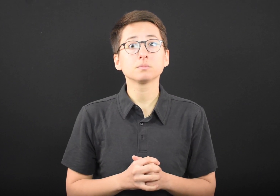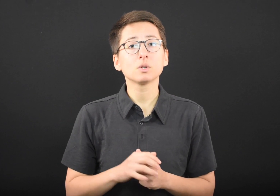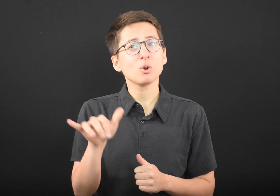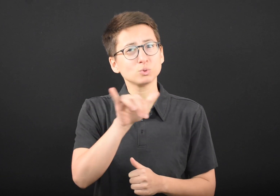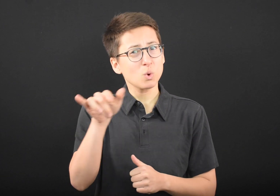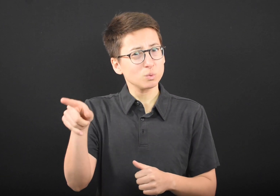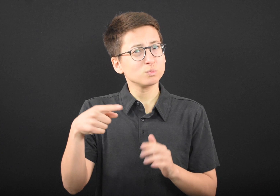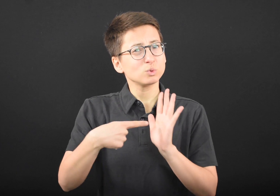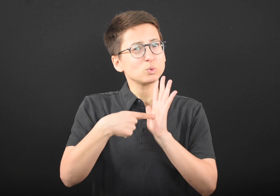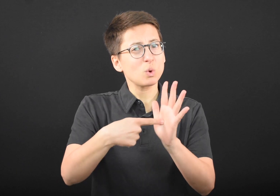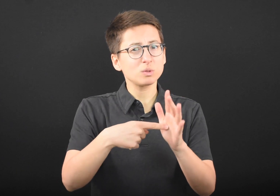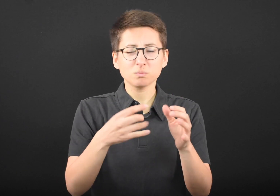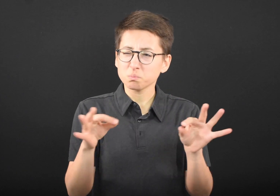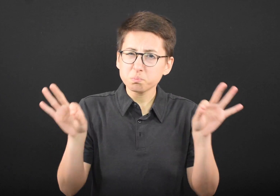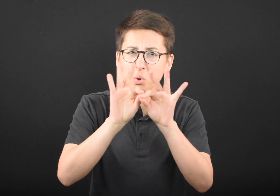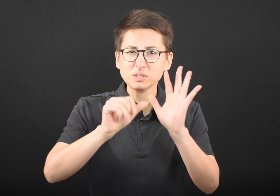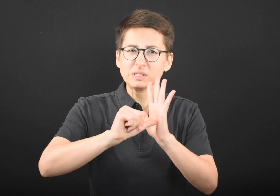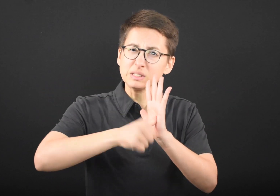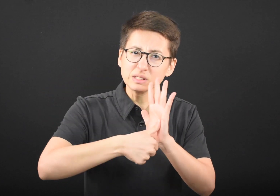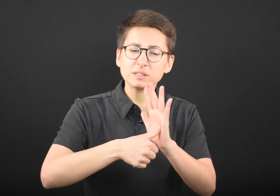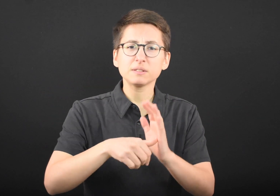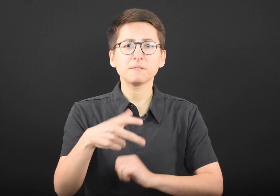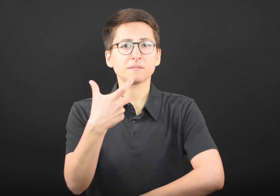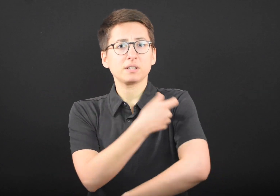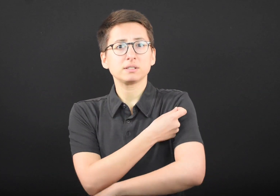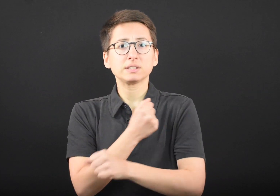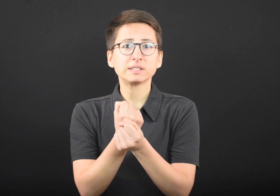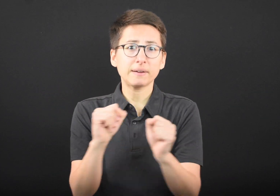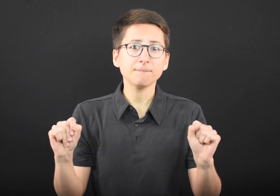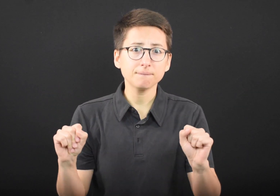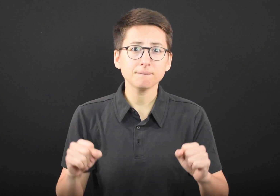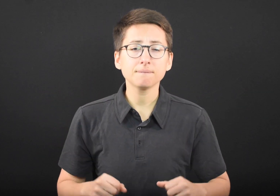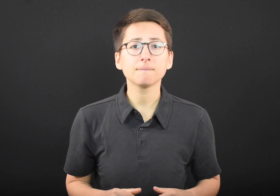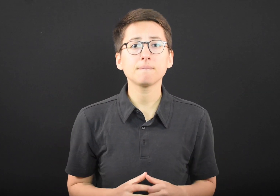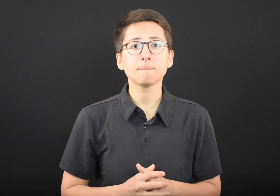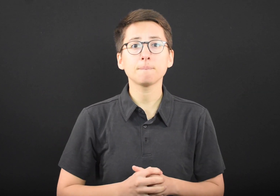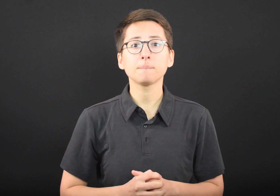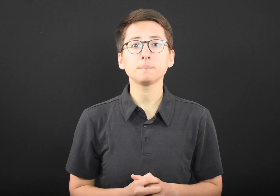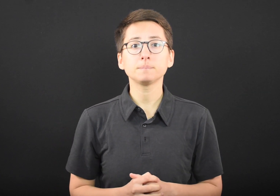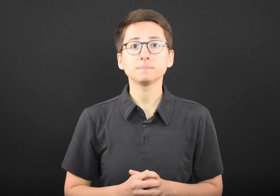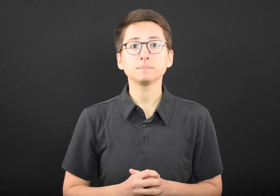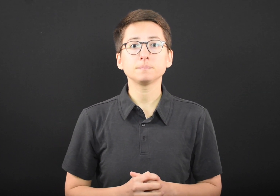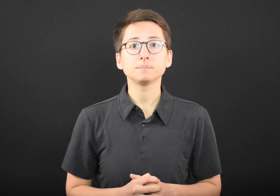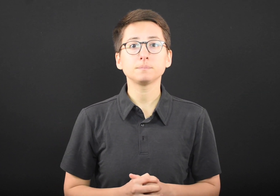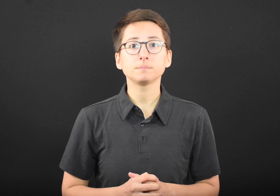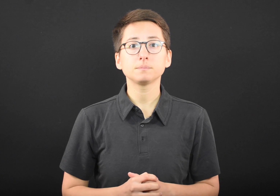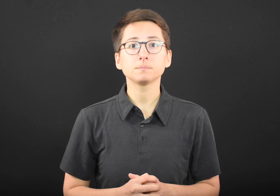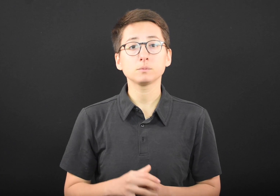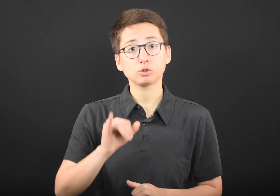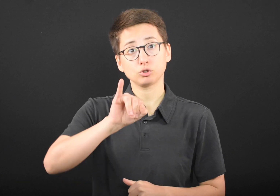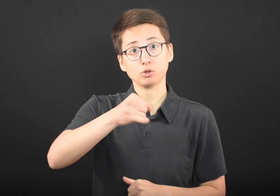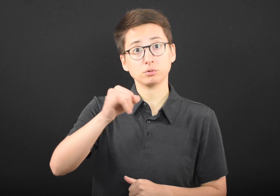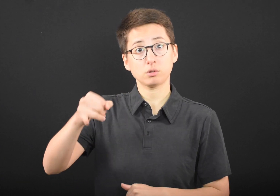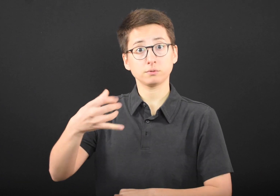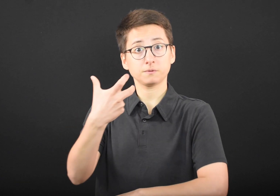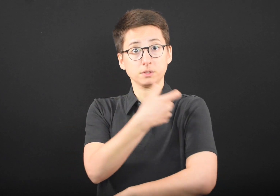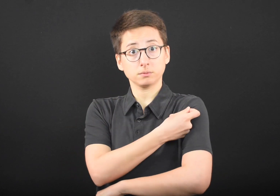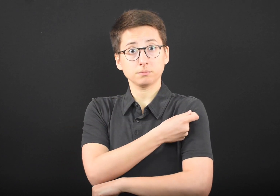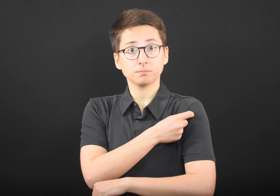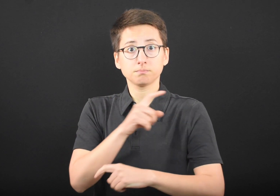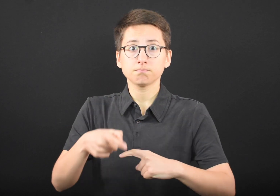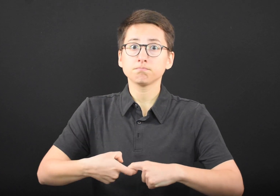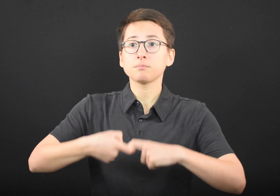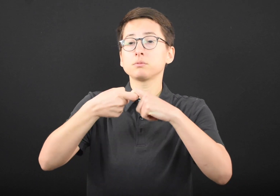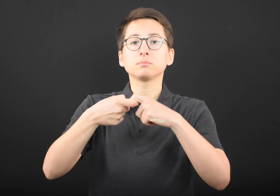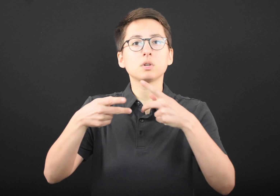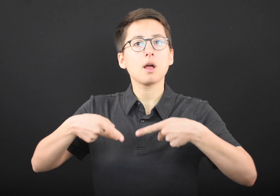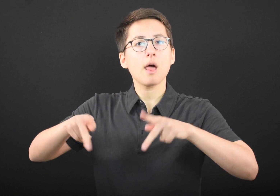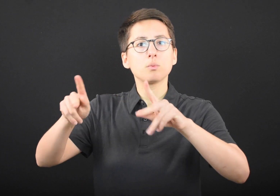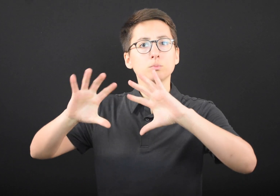placed on vaccine safety. o The pause allowed time for experts